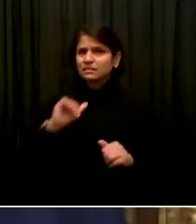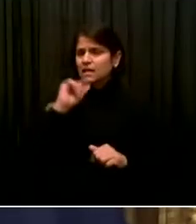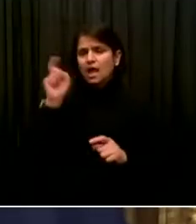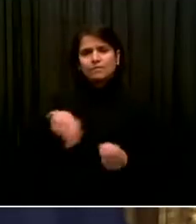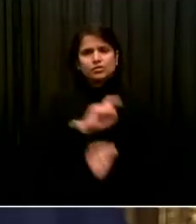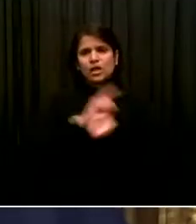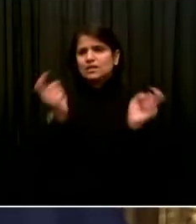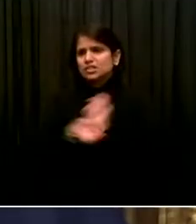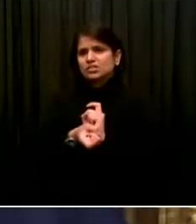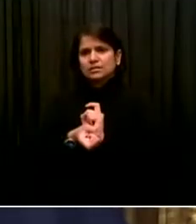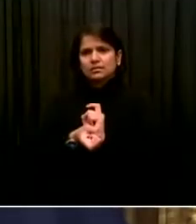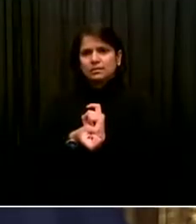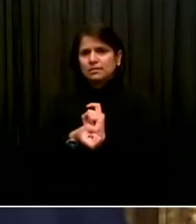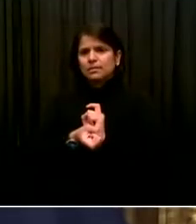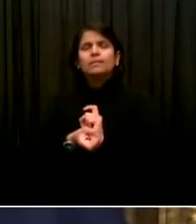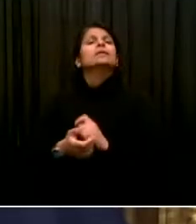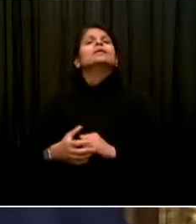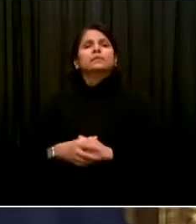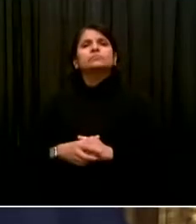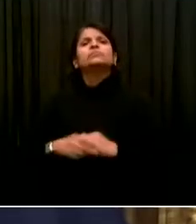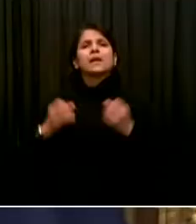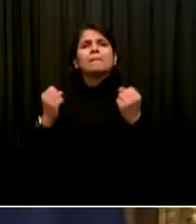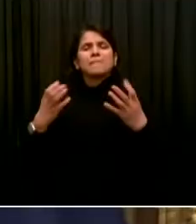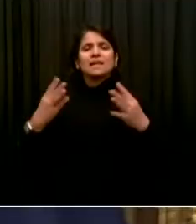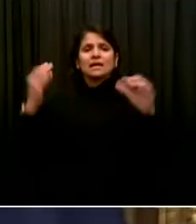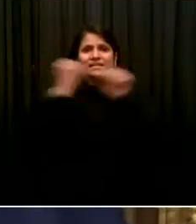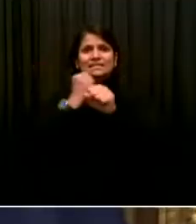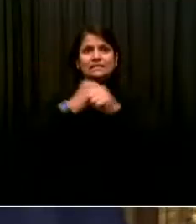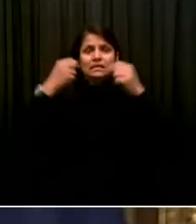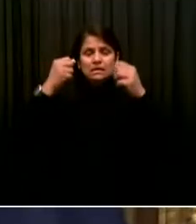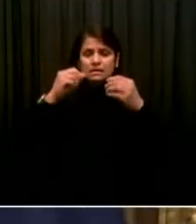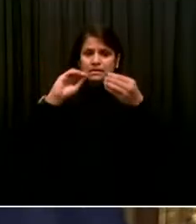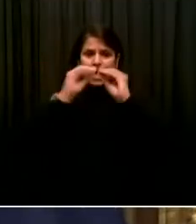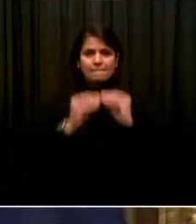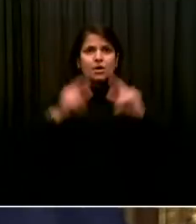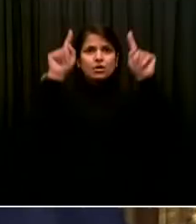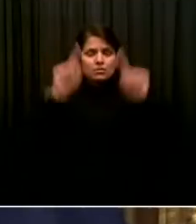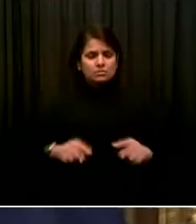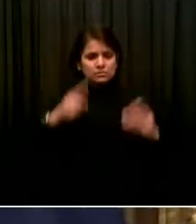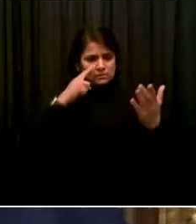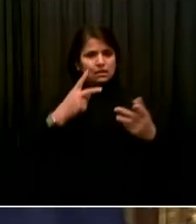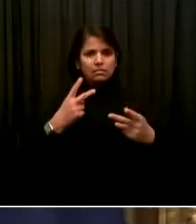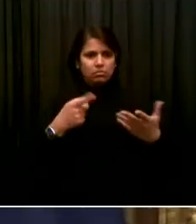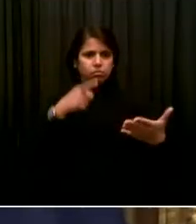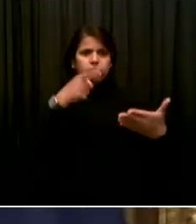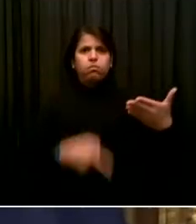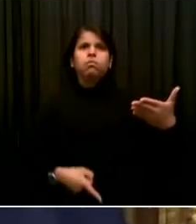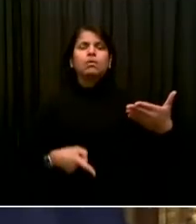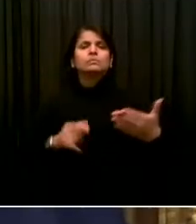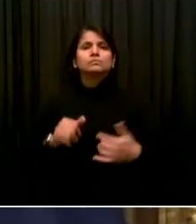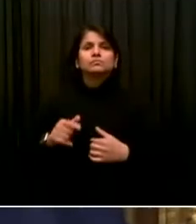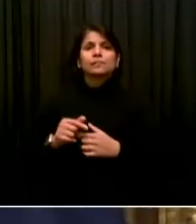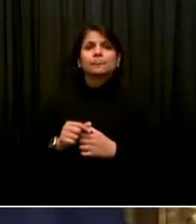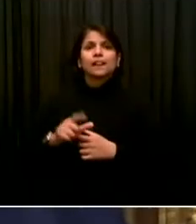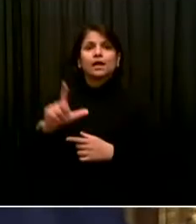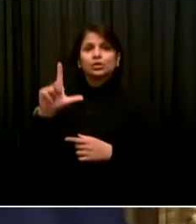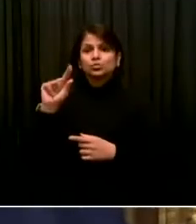FORCING THEM TO CARRY THE WEAPONS. THIS IS